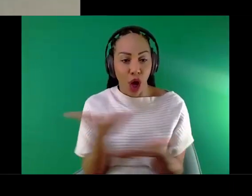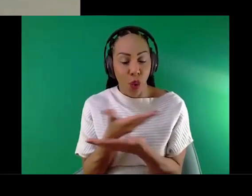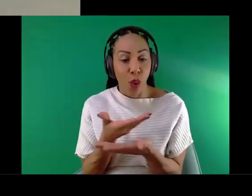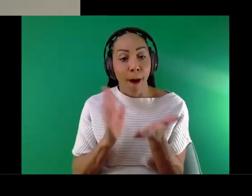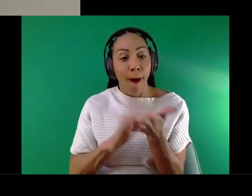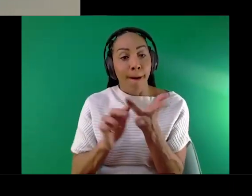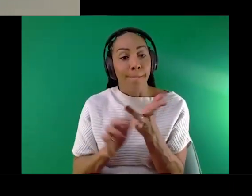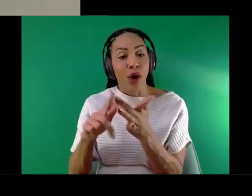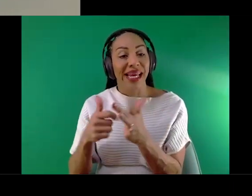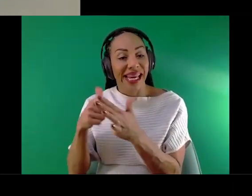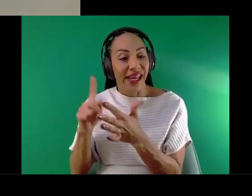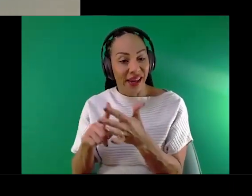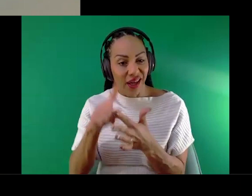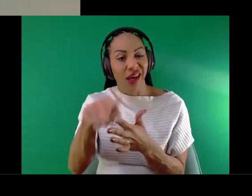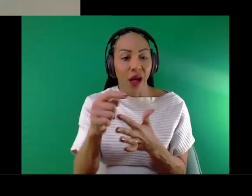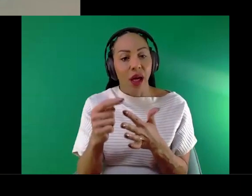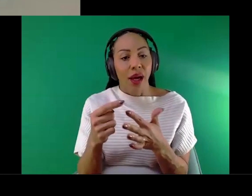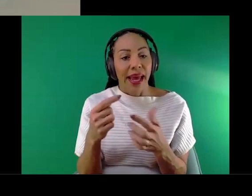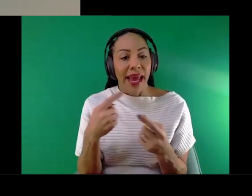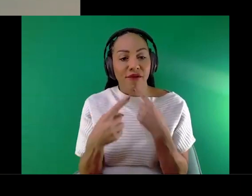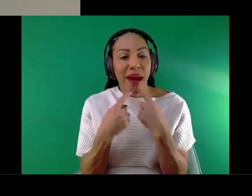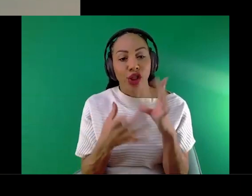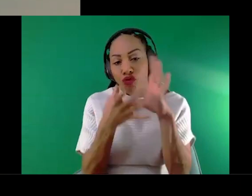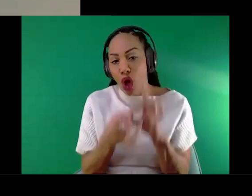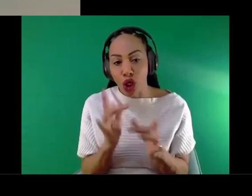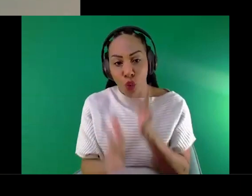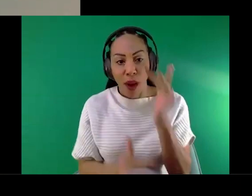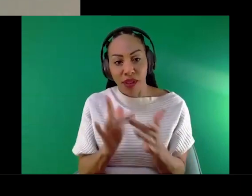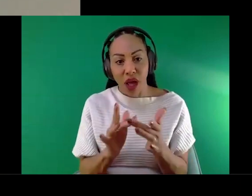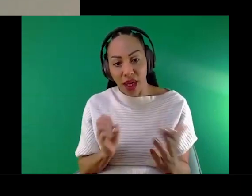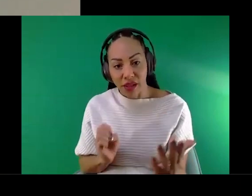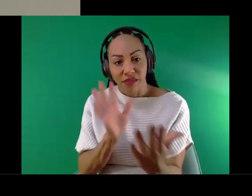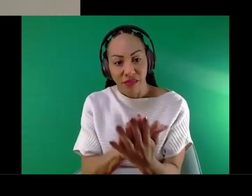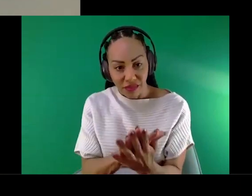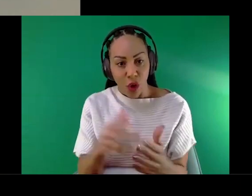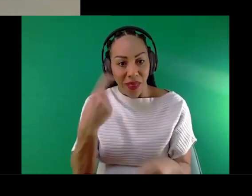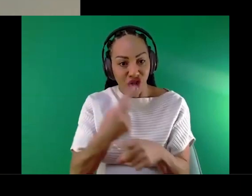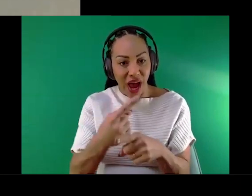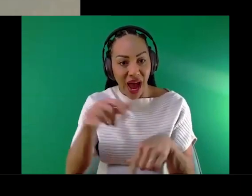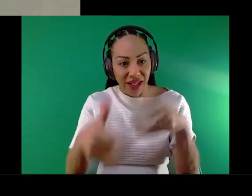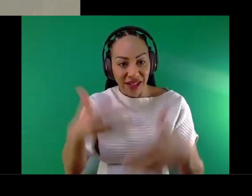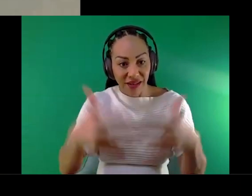do follow up by having a look there um and we look forward to seeing you all soon thank you so